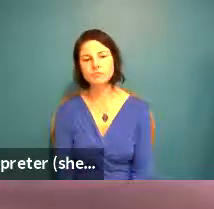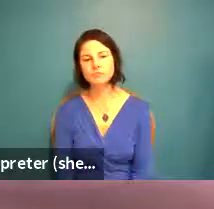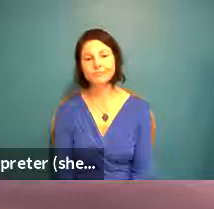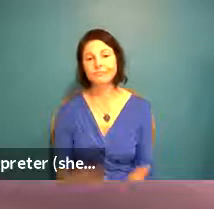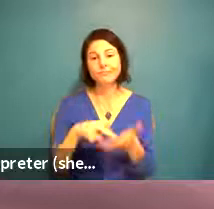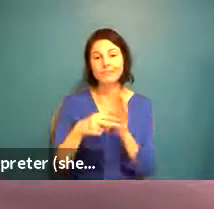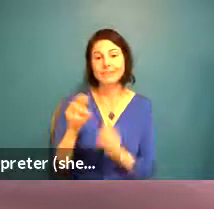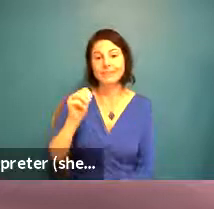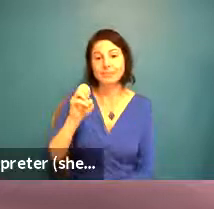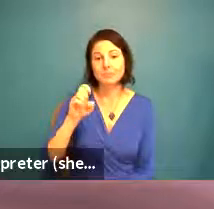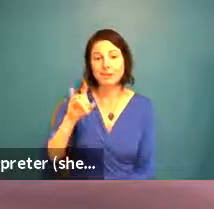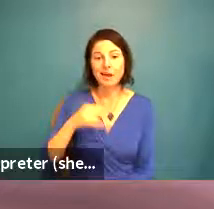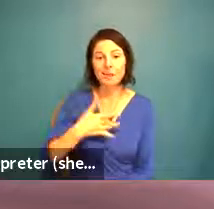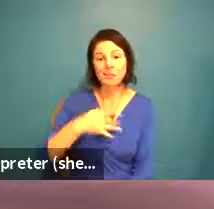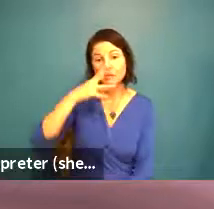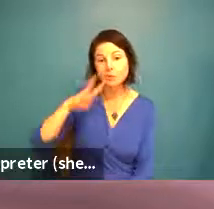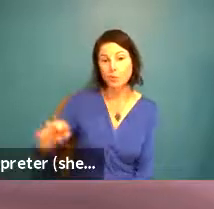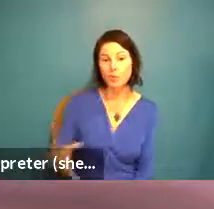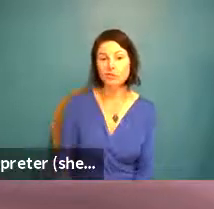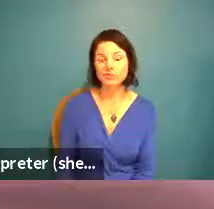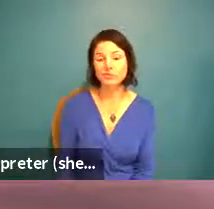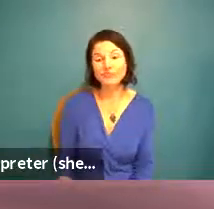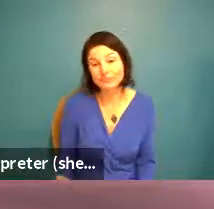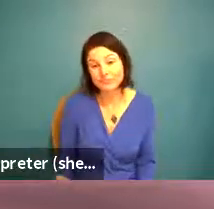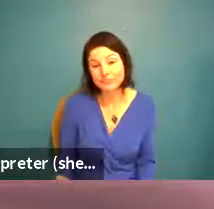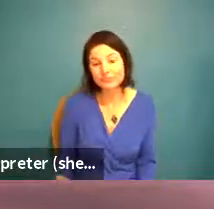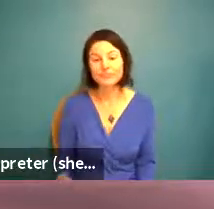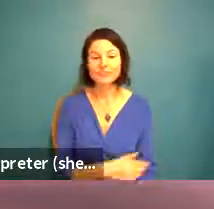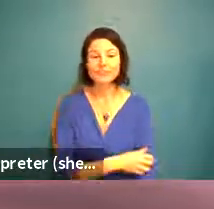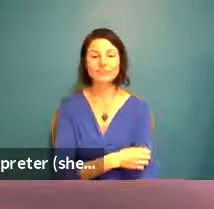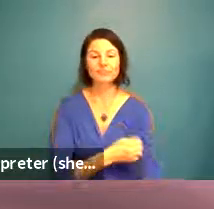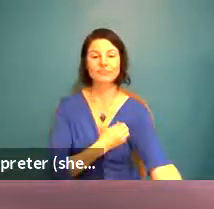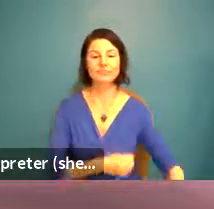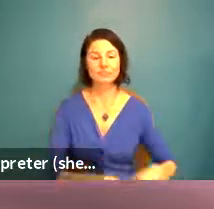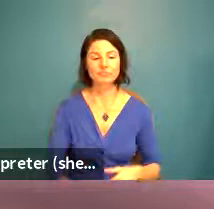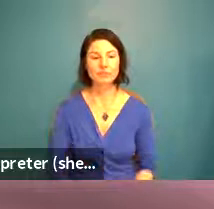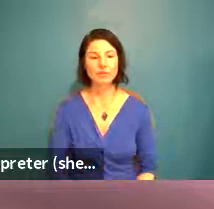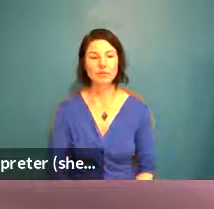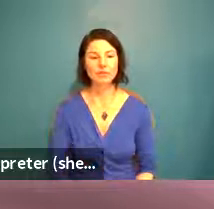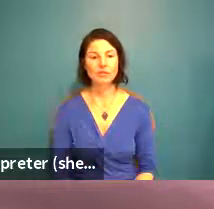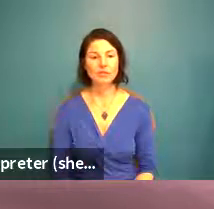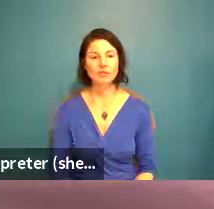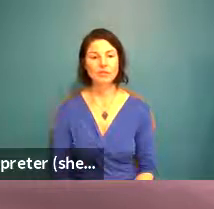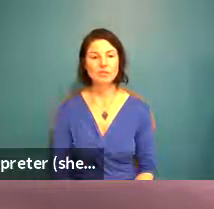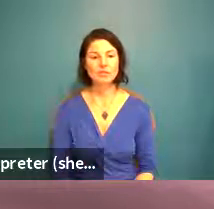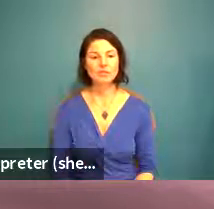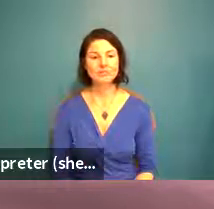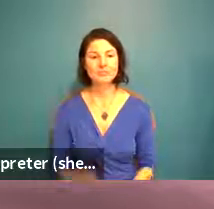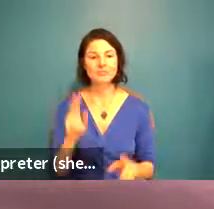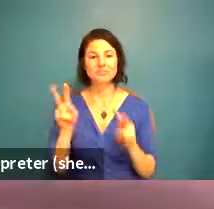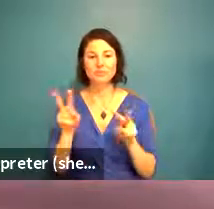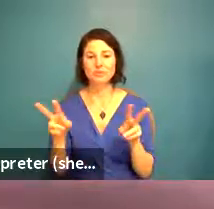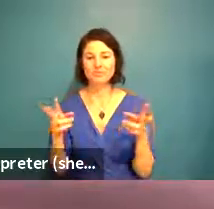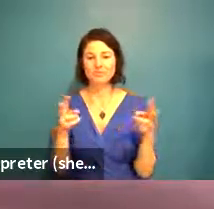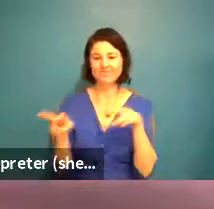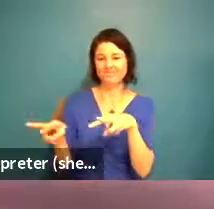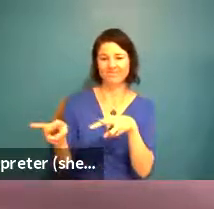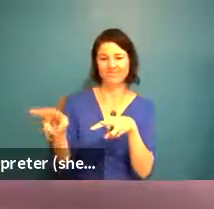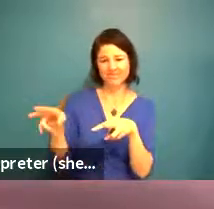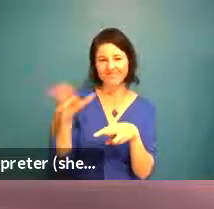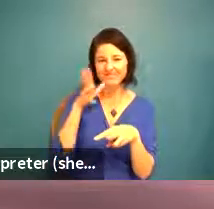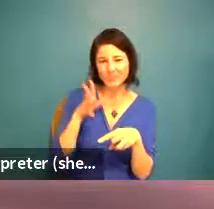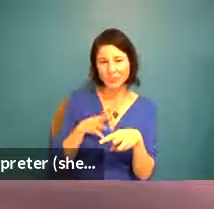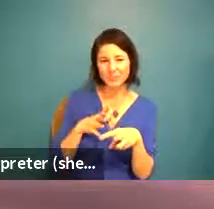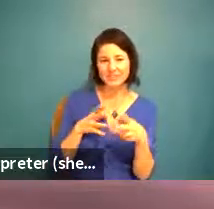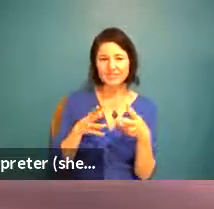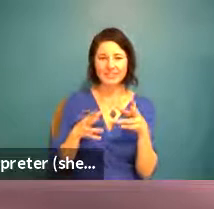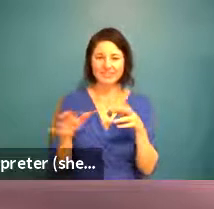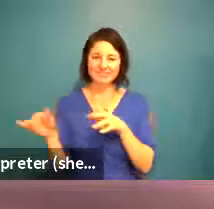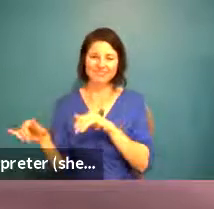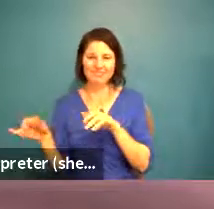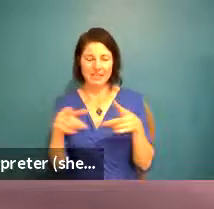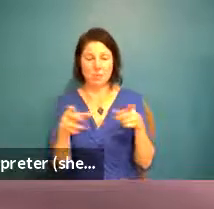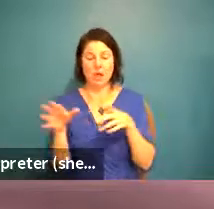of being incorrectly seen as being basically women who are in jeans, which is not true at all, we are also men, we were just born with